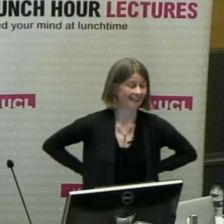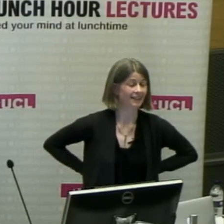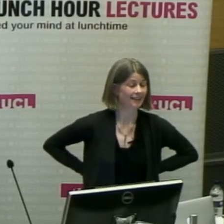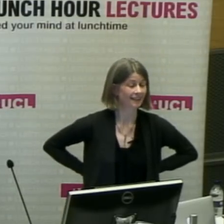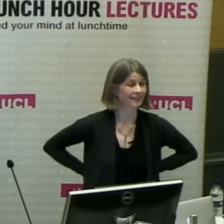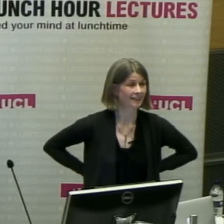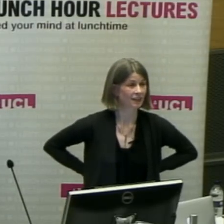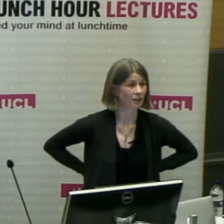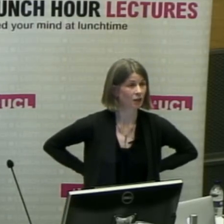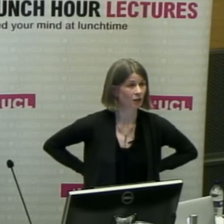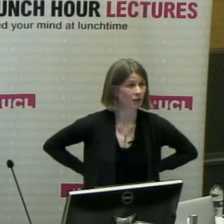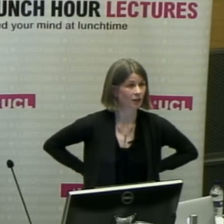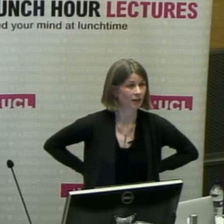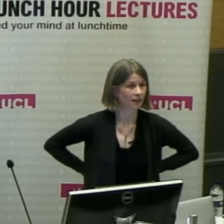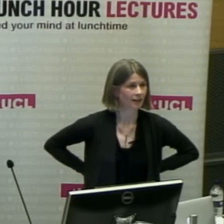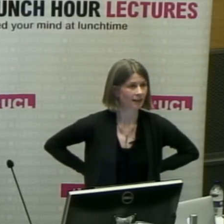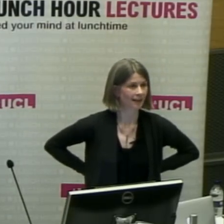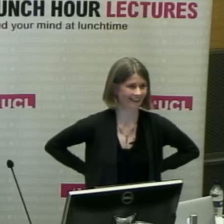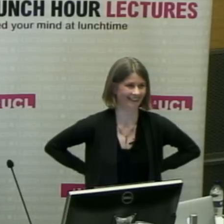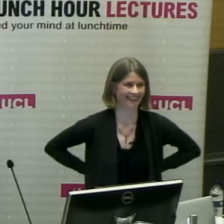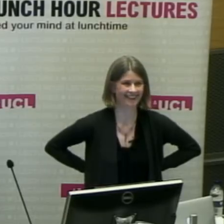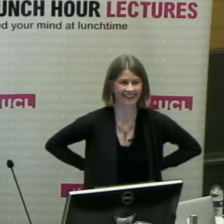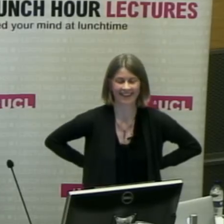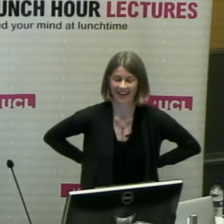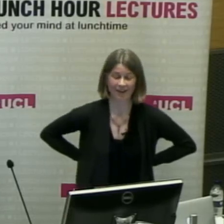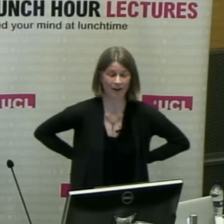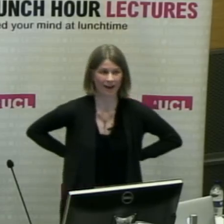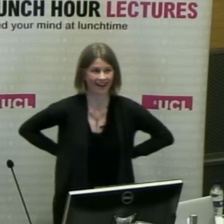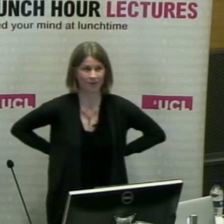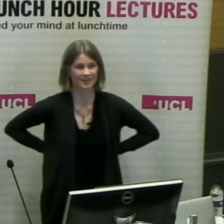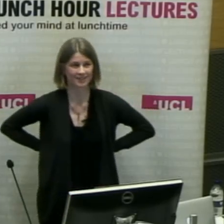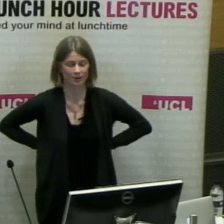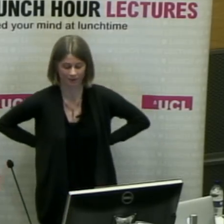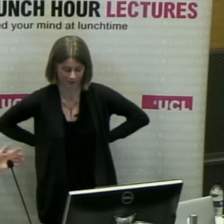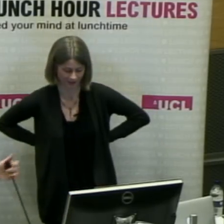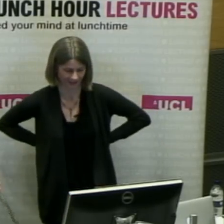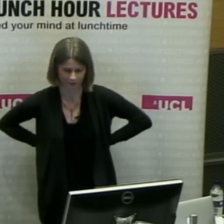I was at Jesus College, Cambridge with him as well. I won't ask what your...